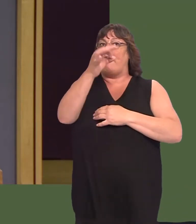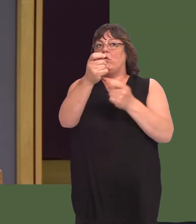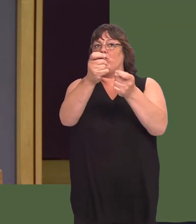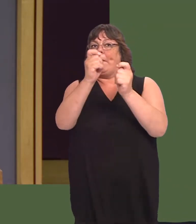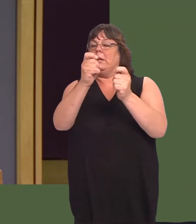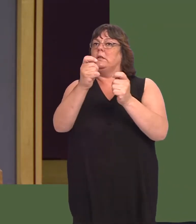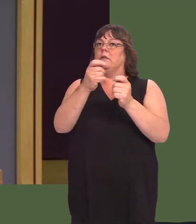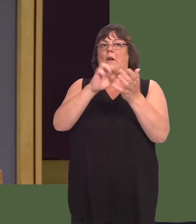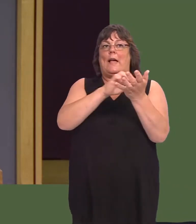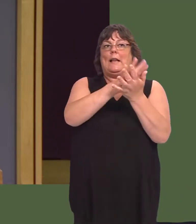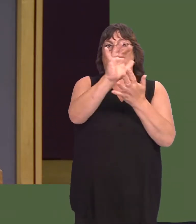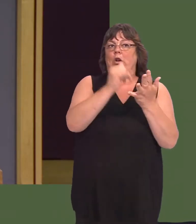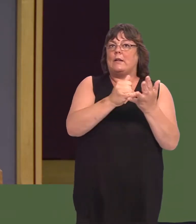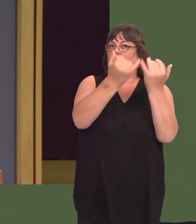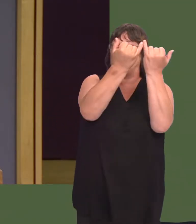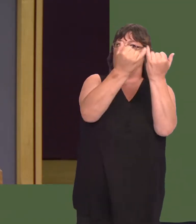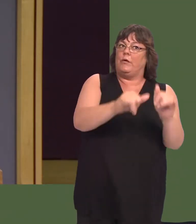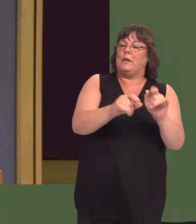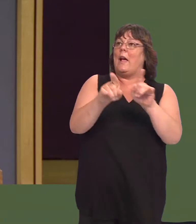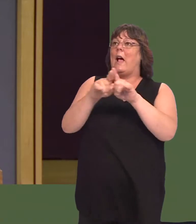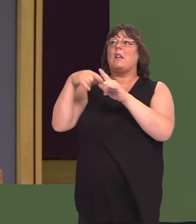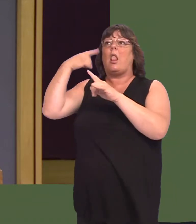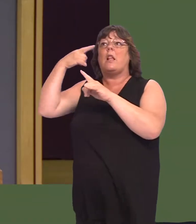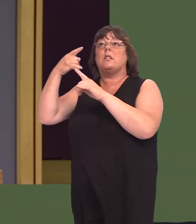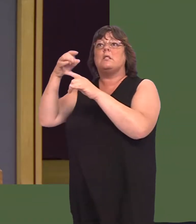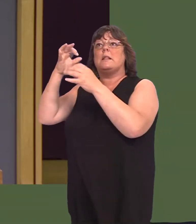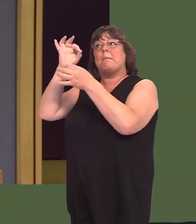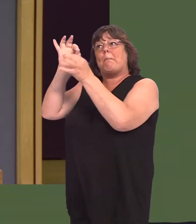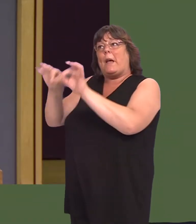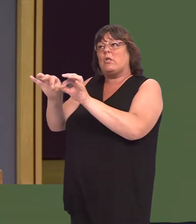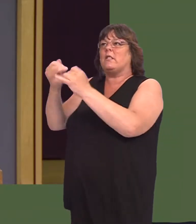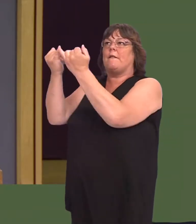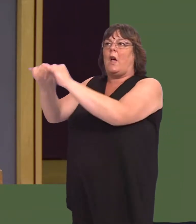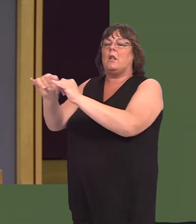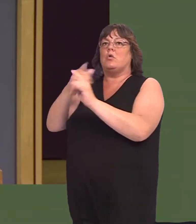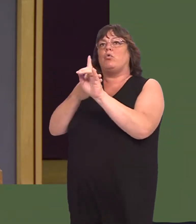rejected both by the NHS in Wales and by London specialists and has gone to be treated privately,